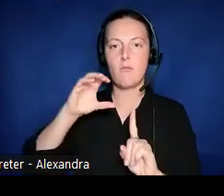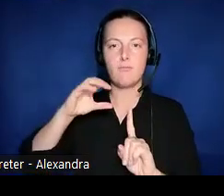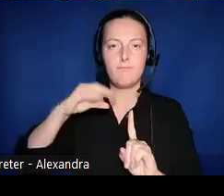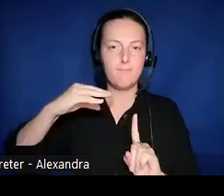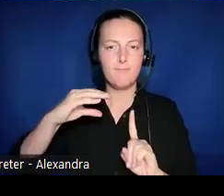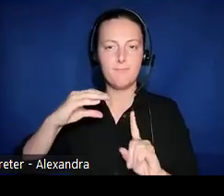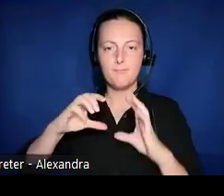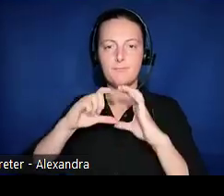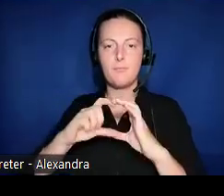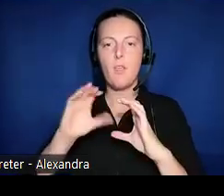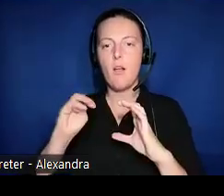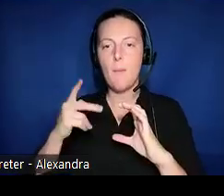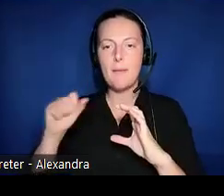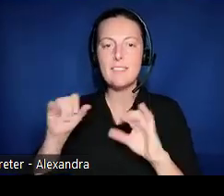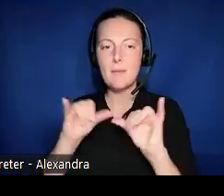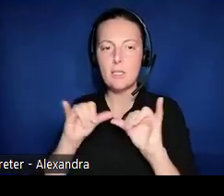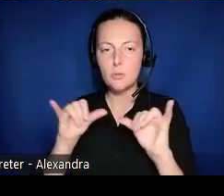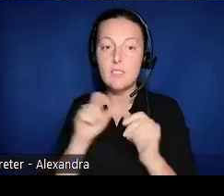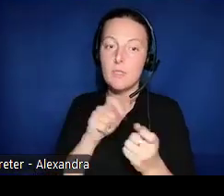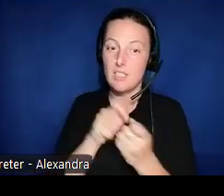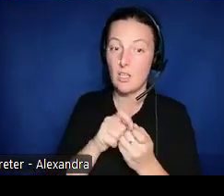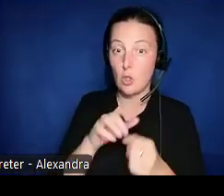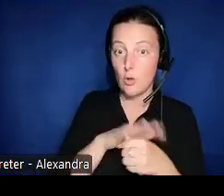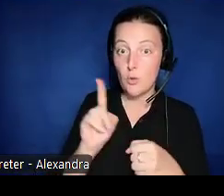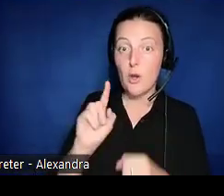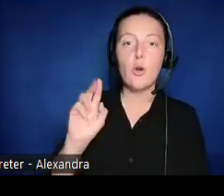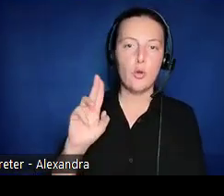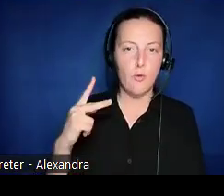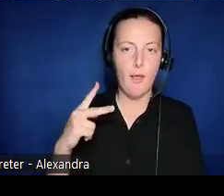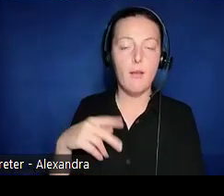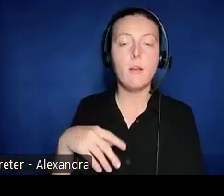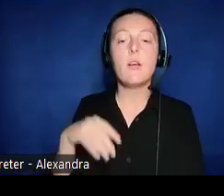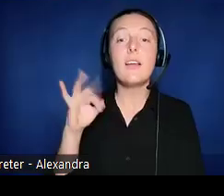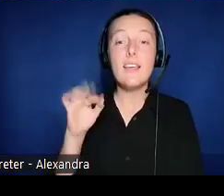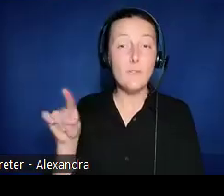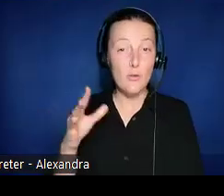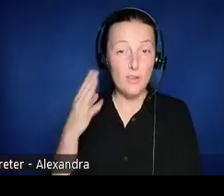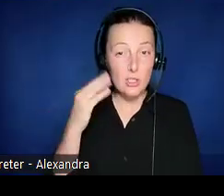UK. Um if you've ever used a compass before, you know that they don't always point toward true